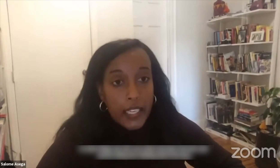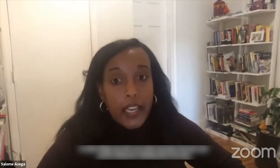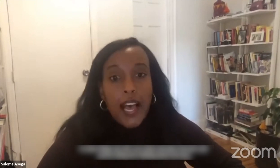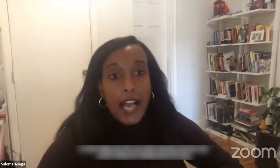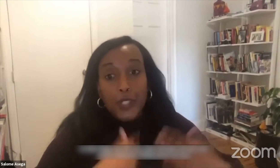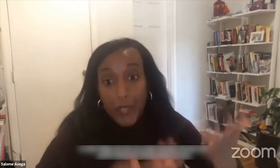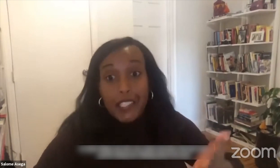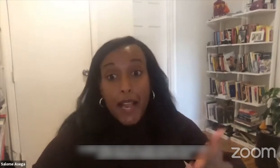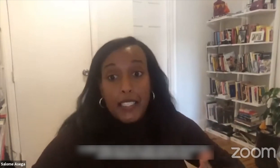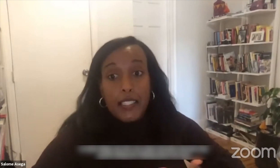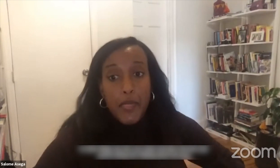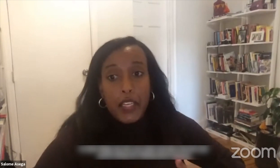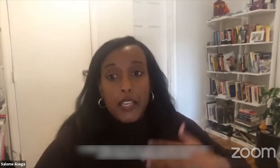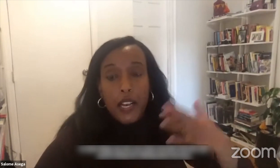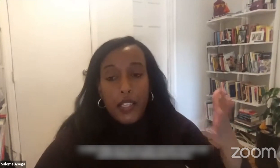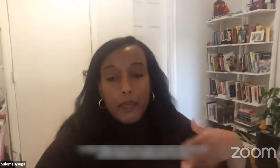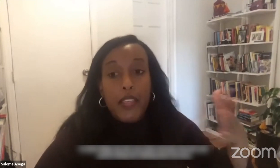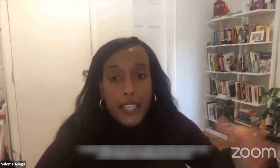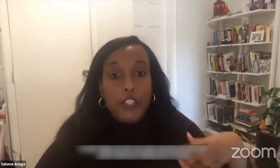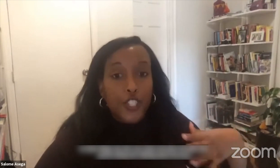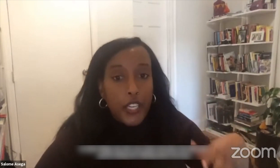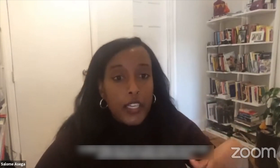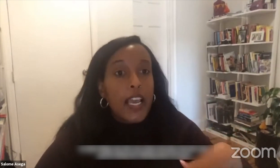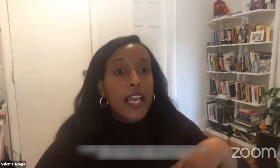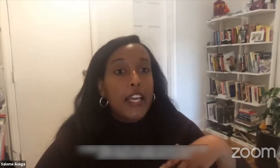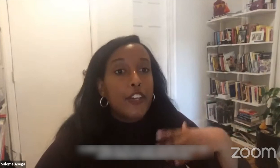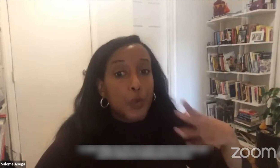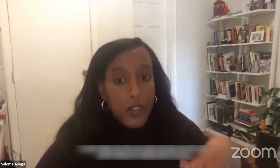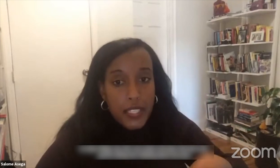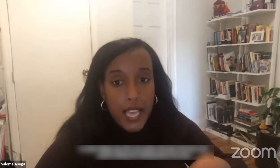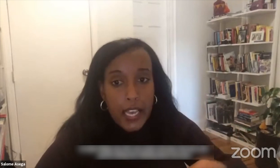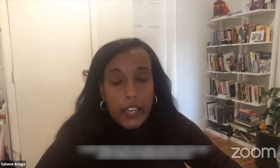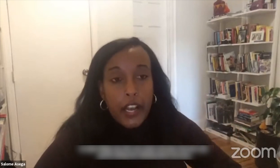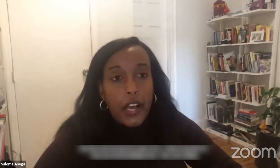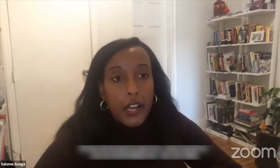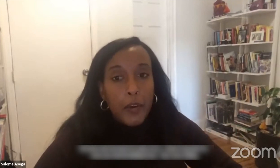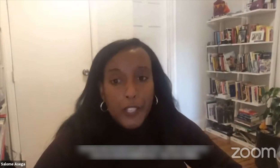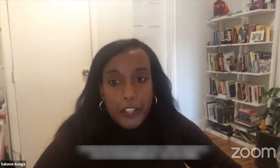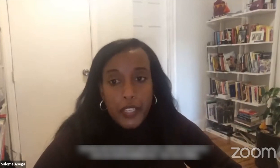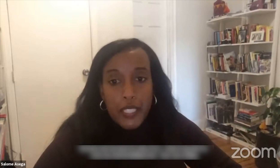which actually brings us back to some of the things Xin and Dorothy said earlier in the